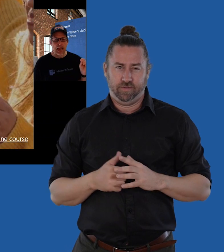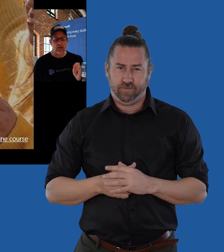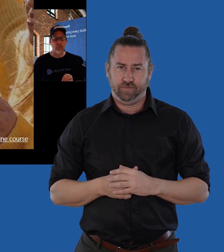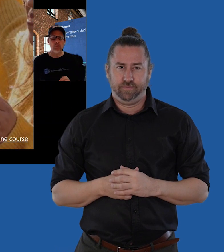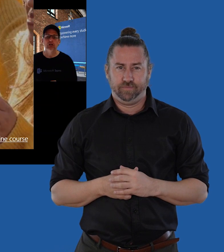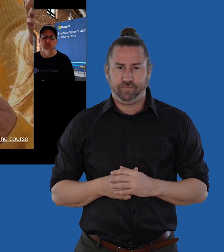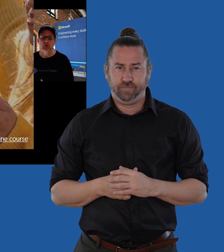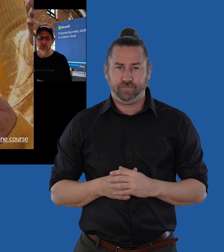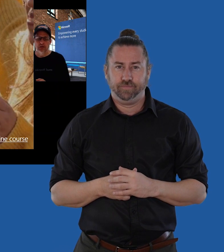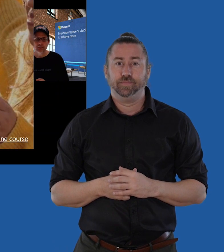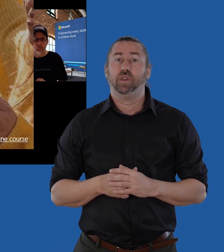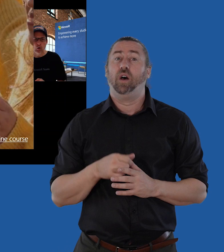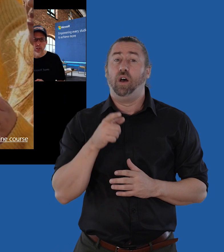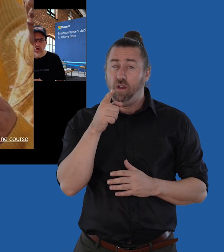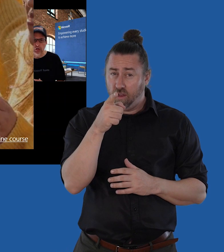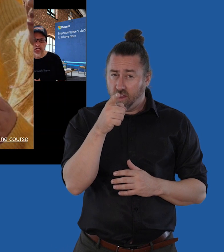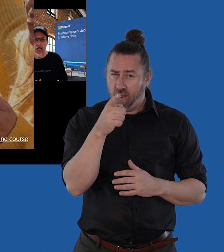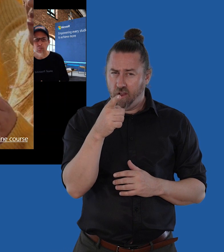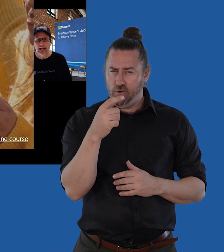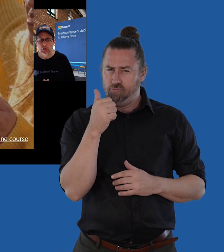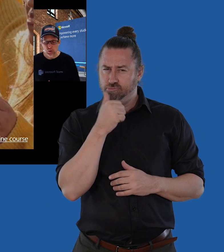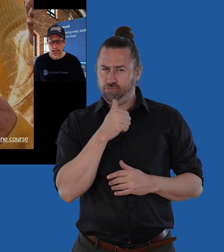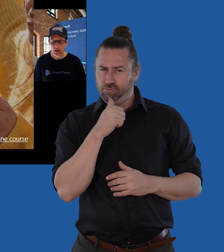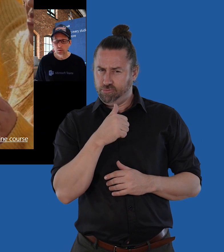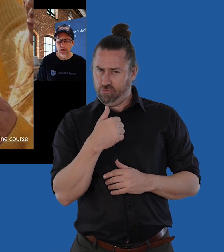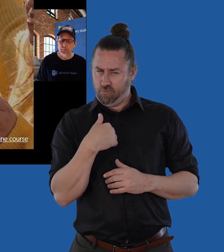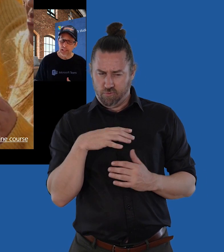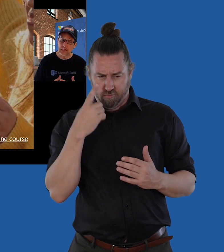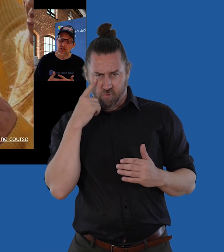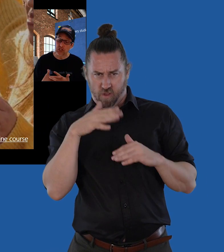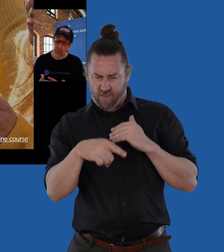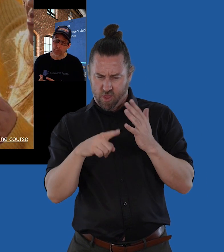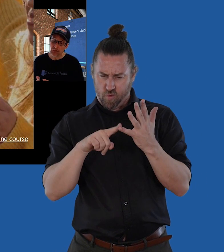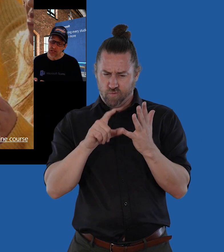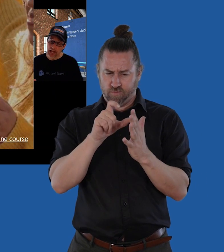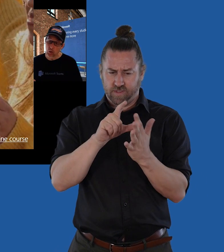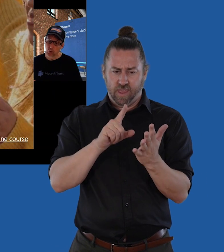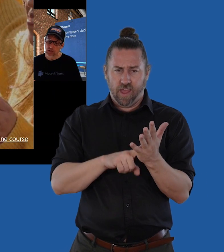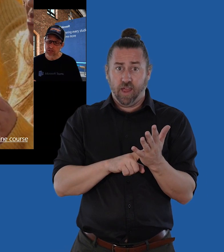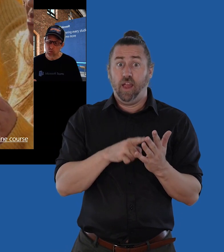Now, if you wanna do some of your own learning around UDL, then please jump into that course,